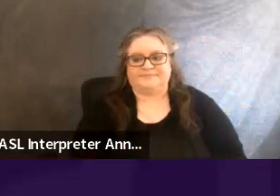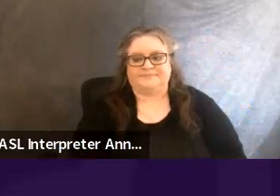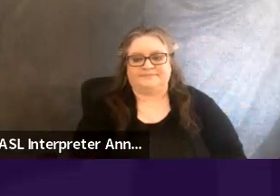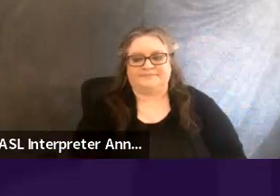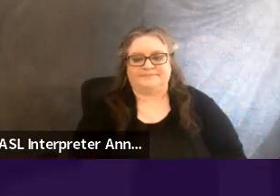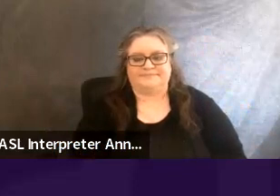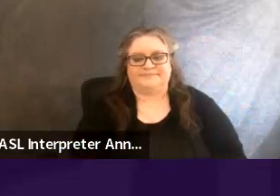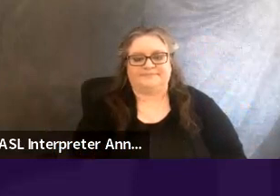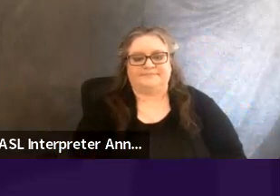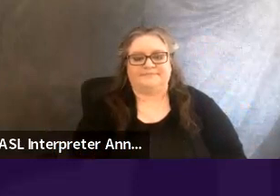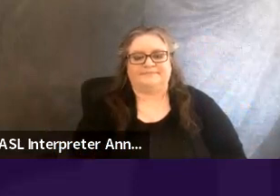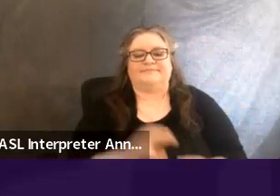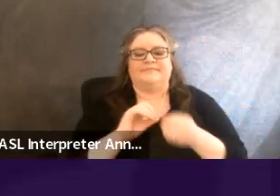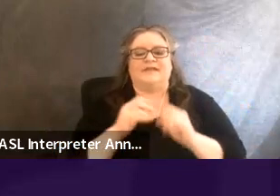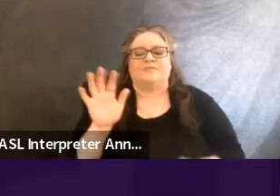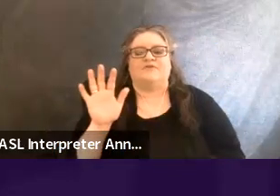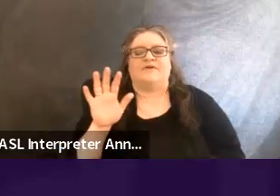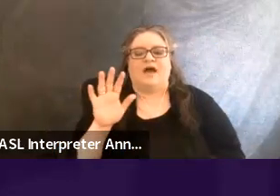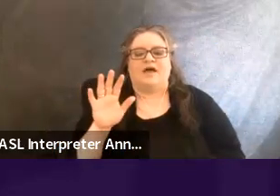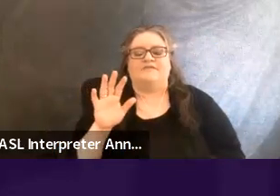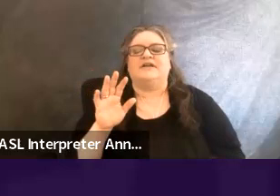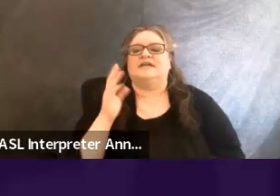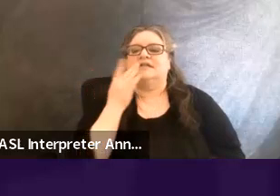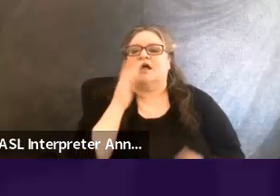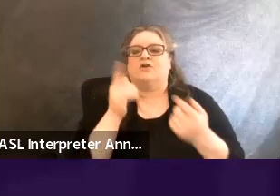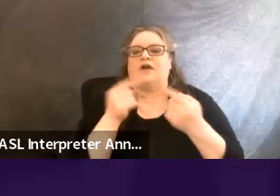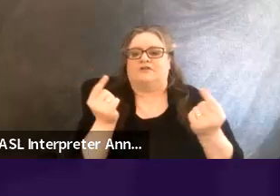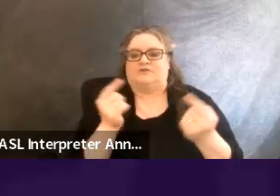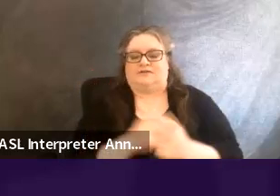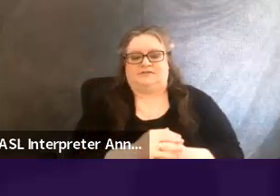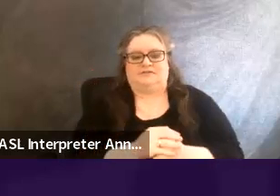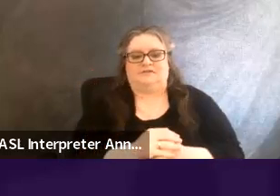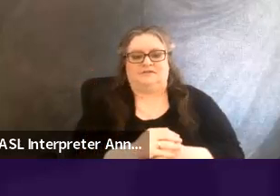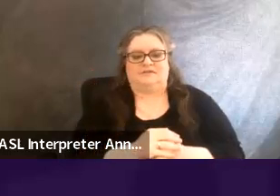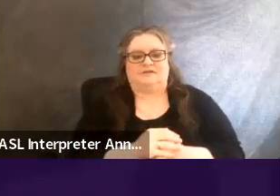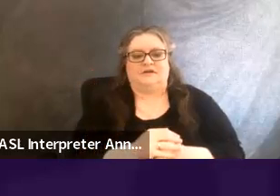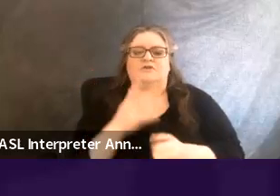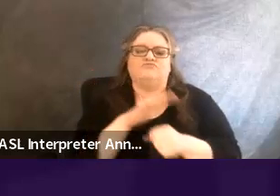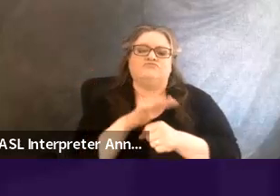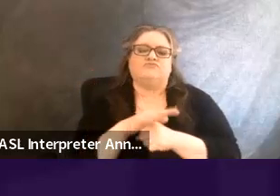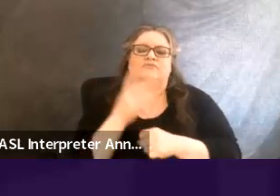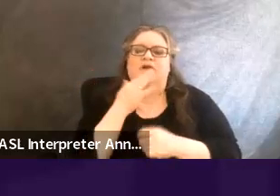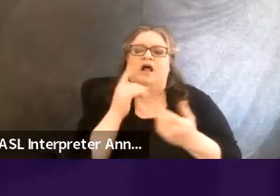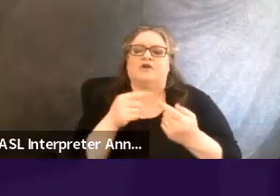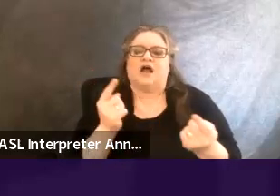Tip number five is color contrast. Sufficient color contrast between the text